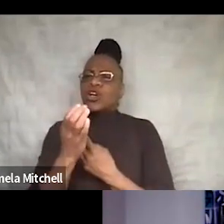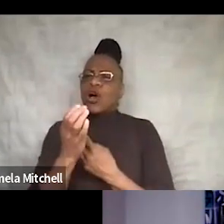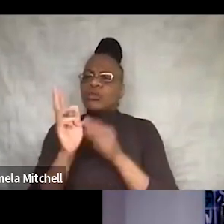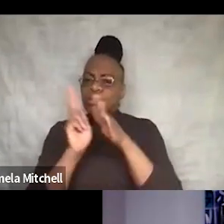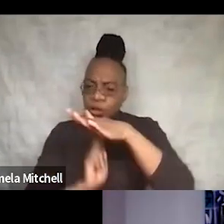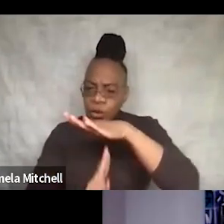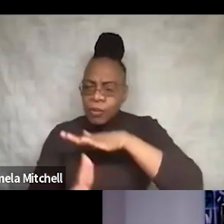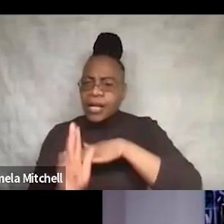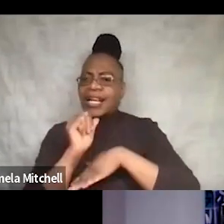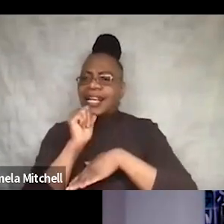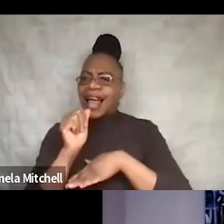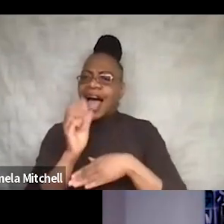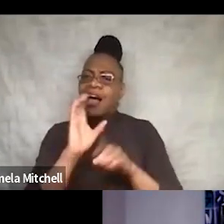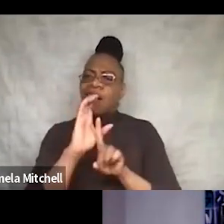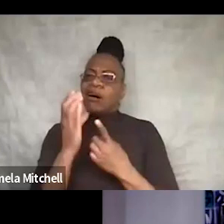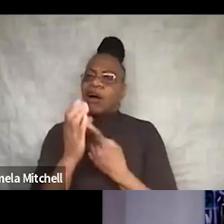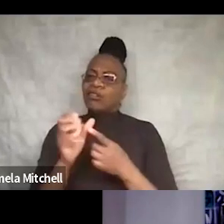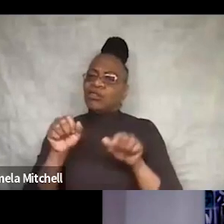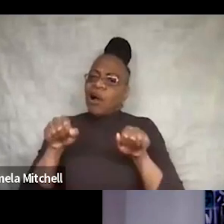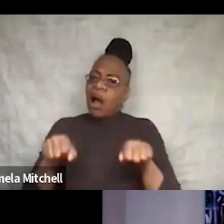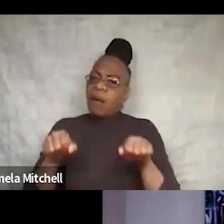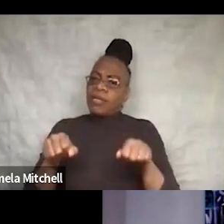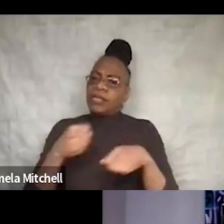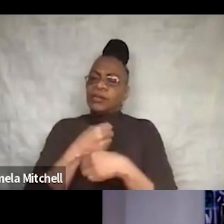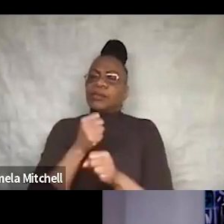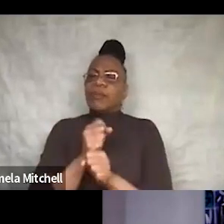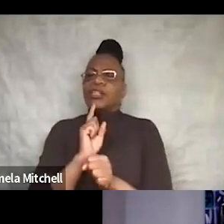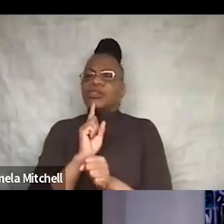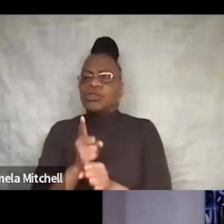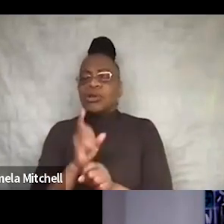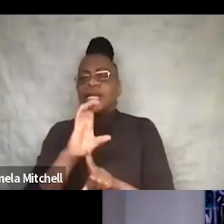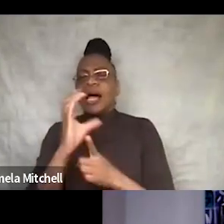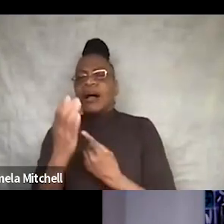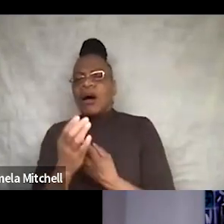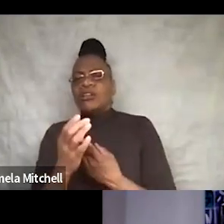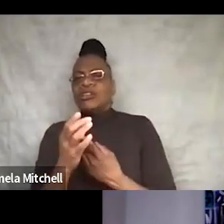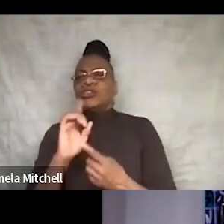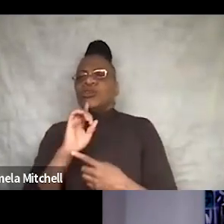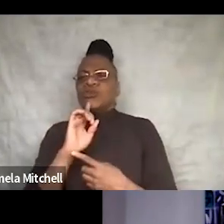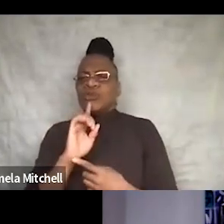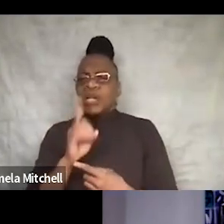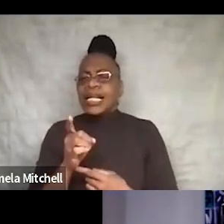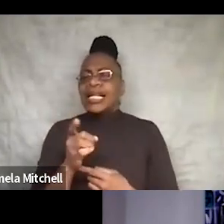So making sure we understand that culture is dynamic, everybody has their own cultural pieces